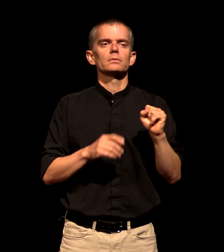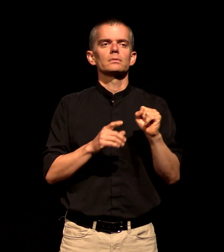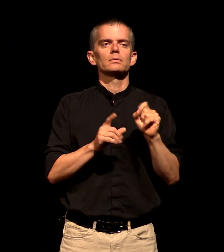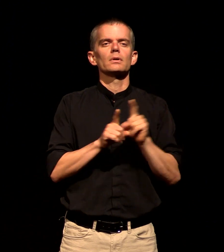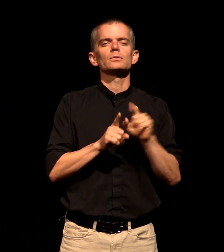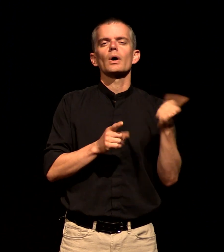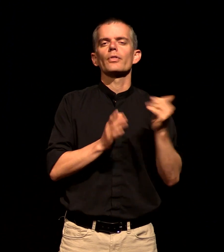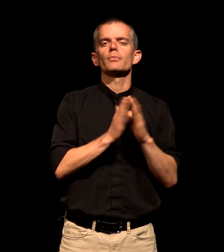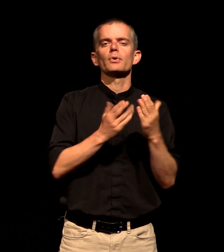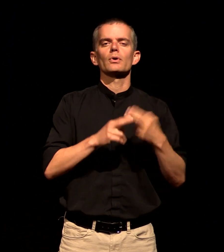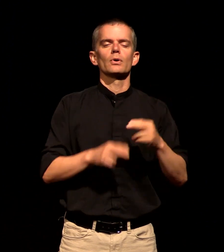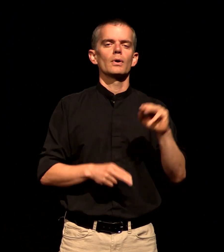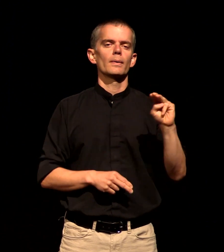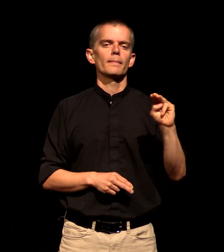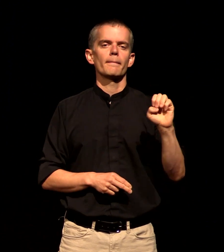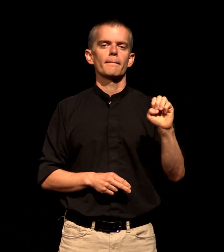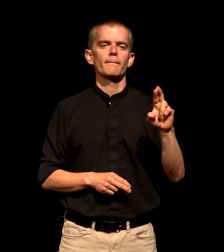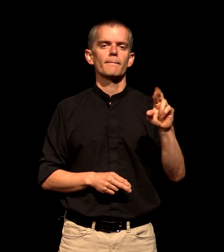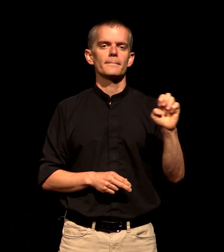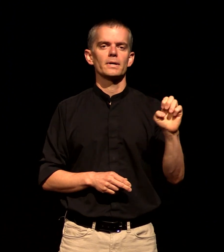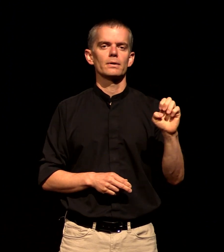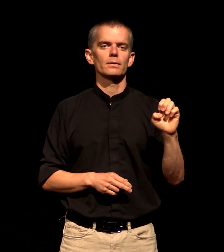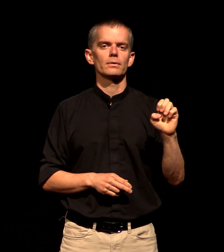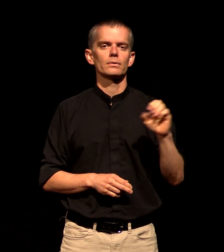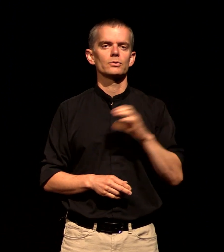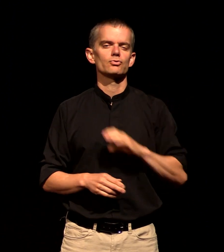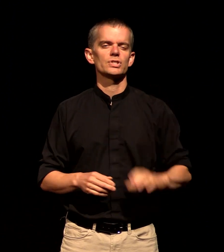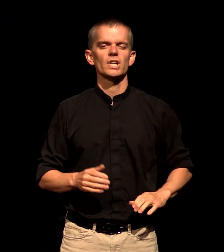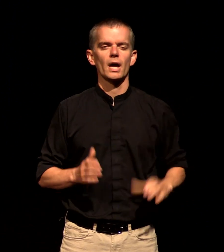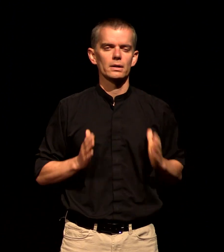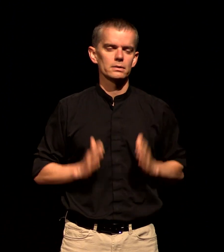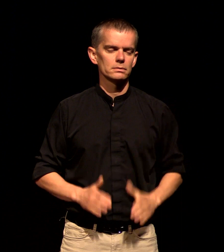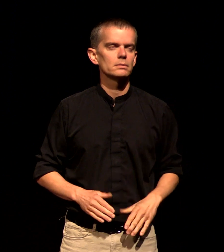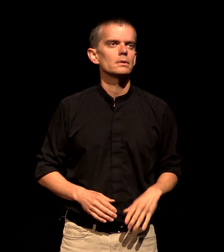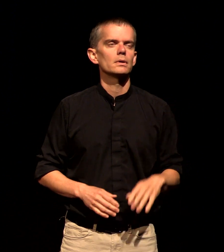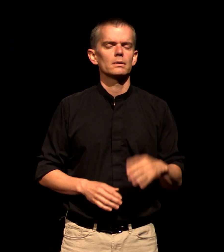Christianity, and he was one of the best apologetic writers of